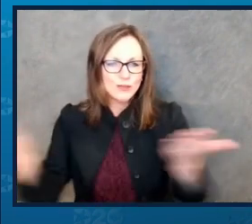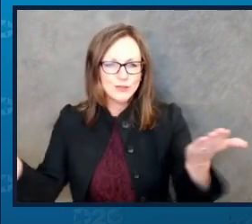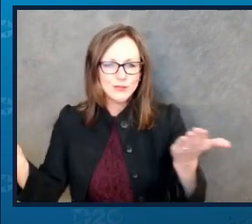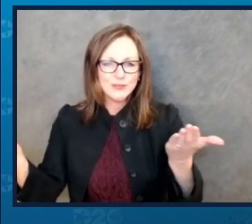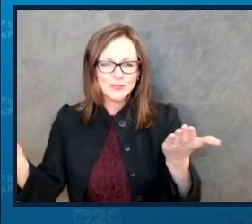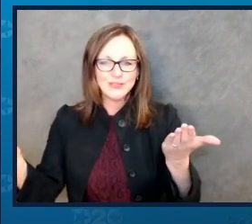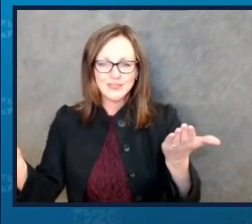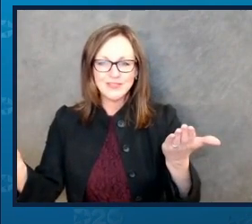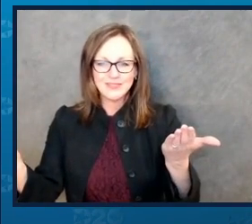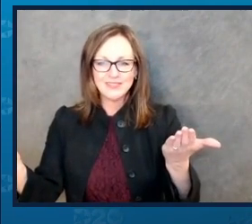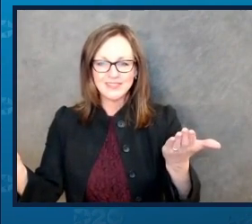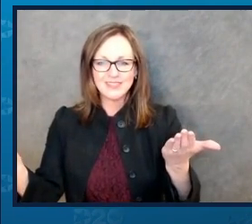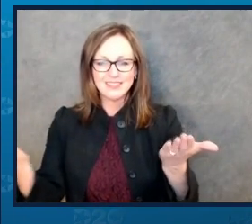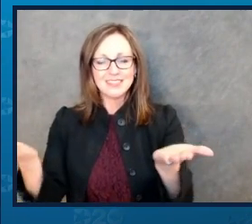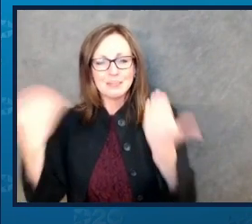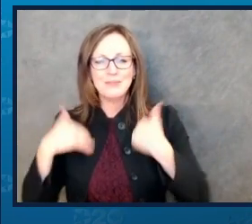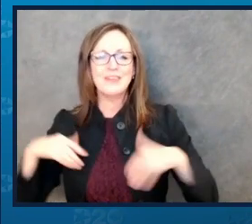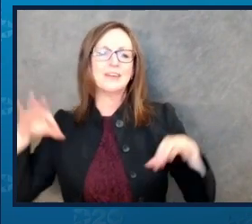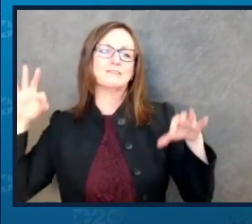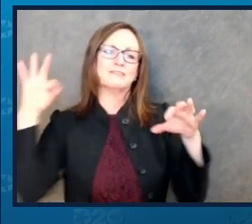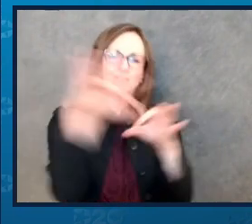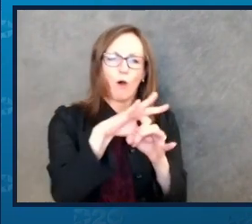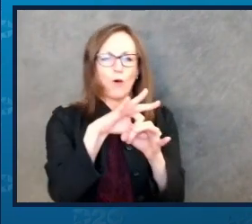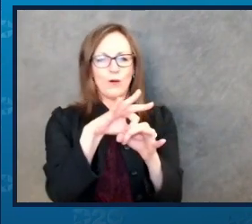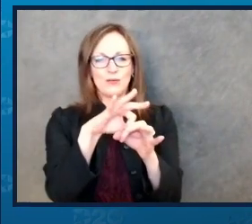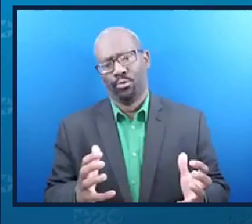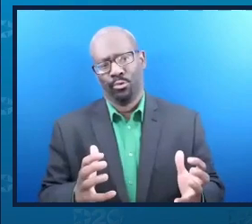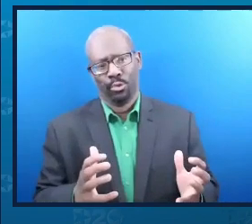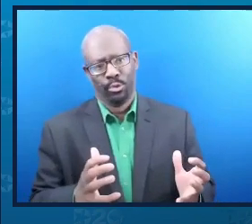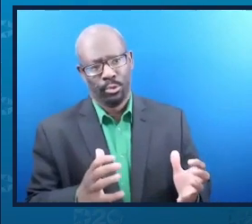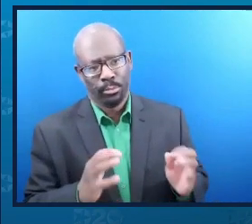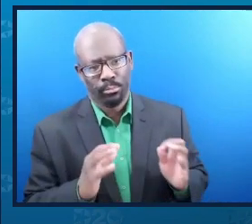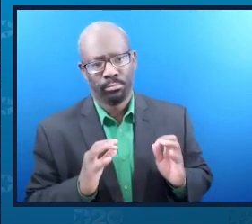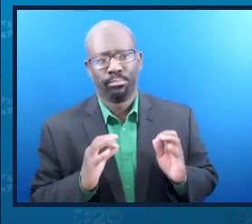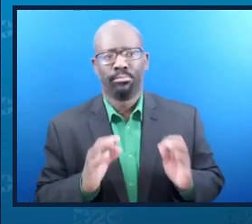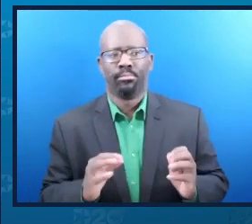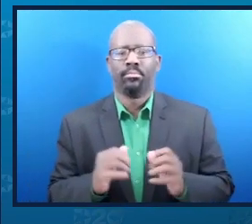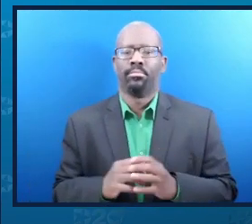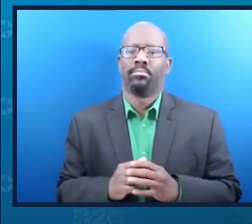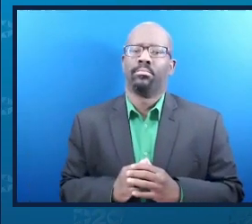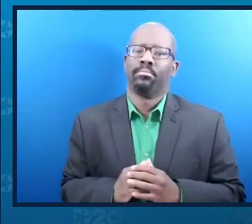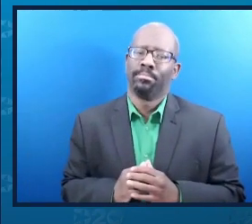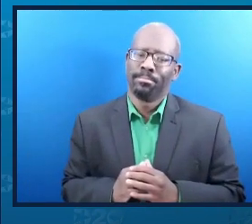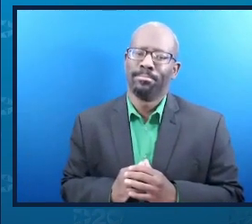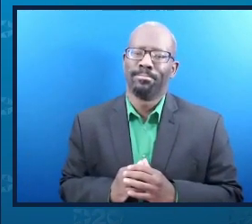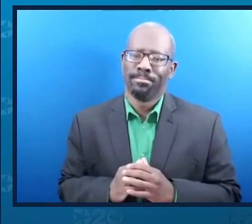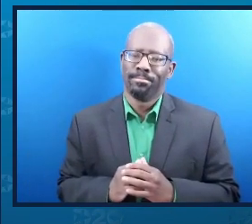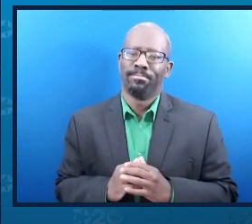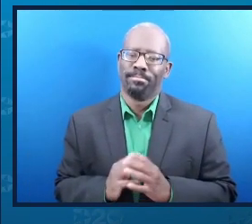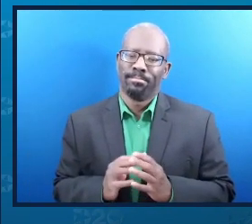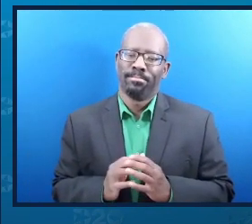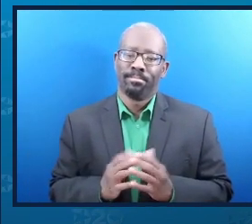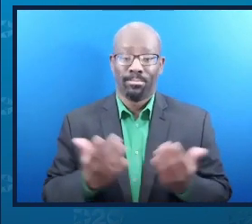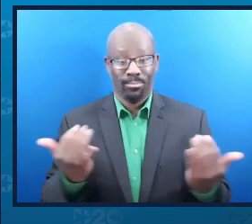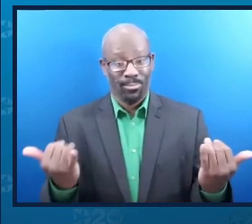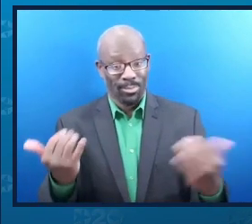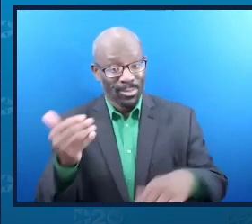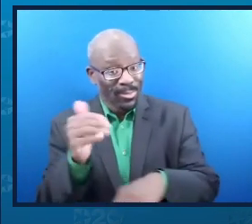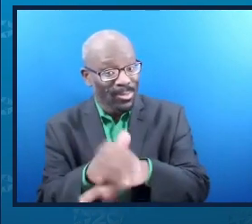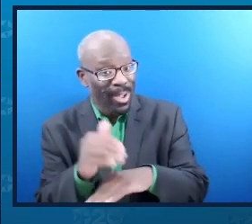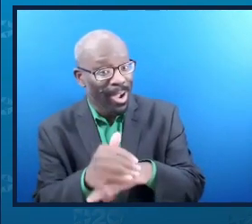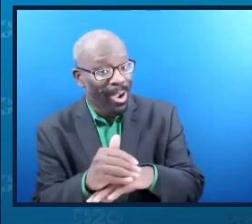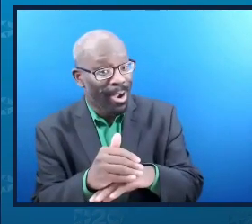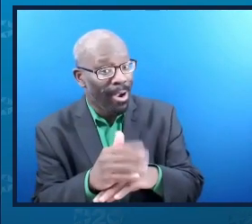VOTE, VOTE, VOTE.